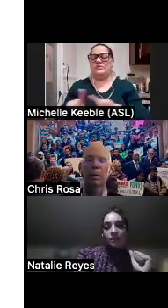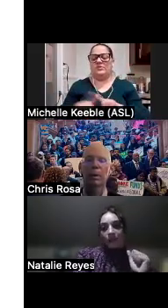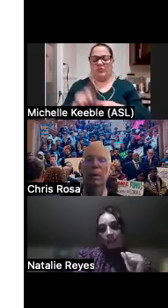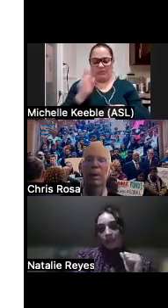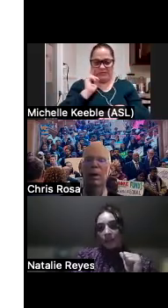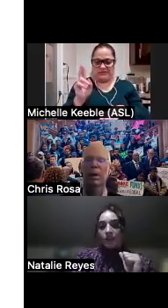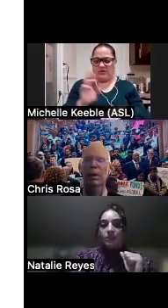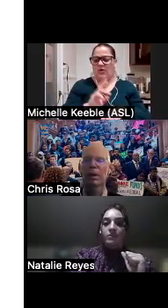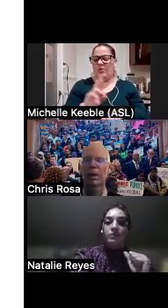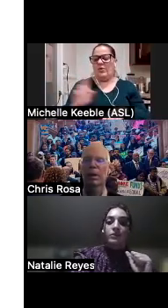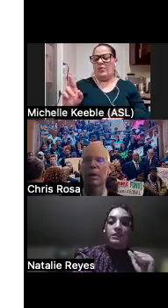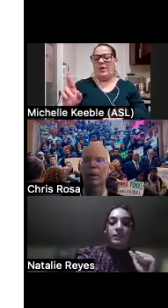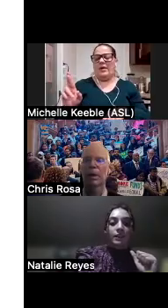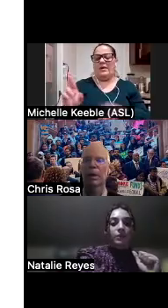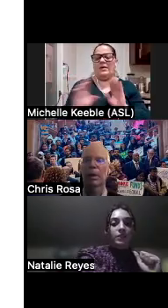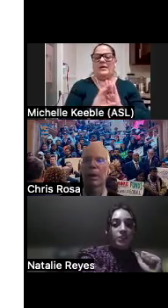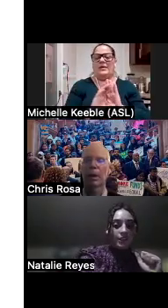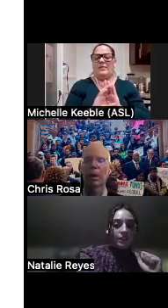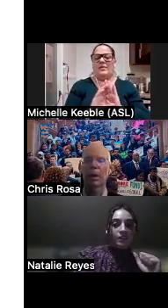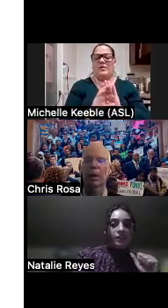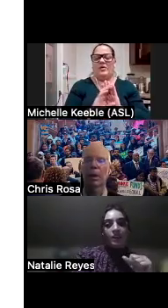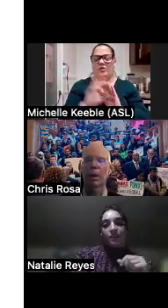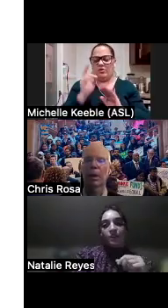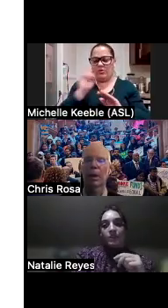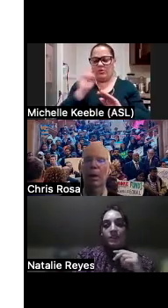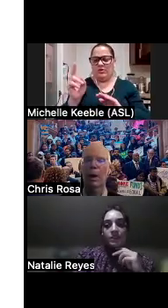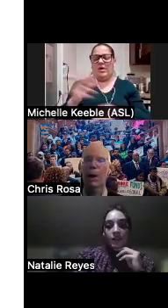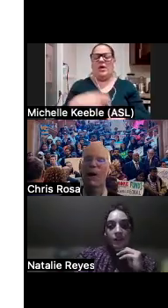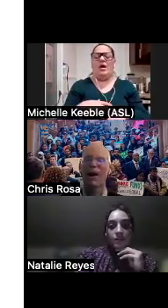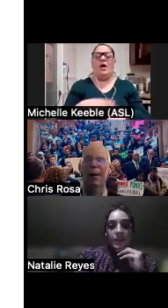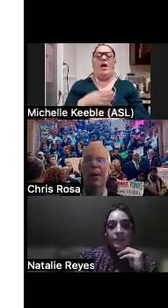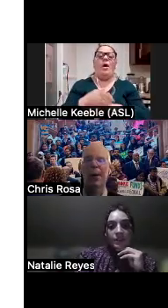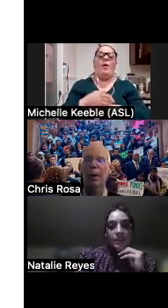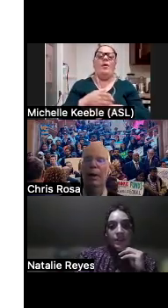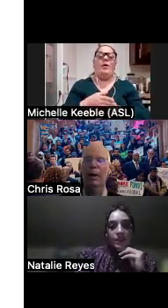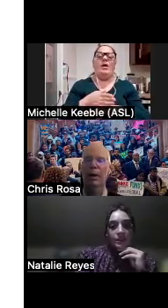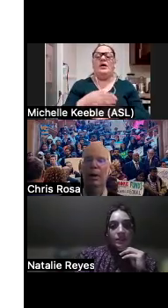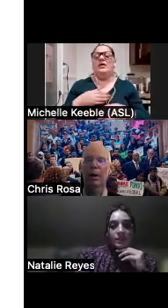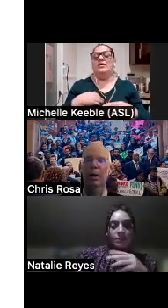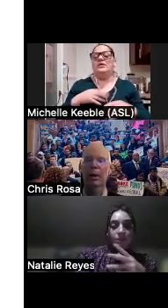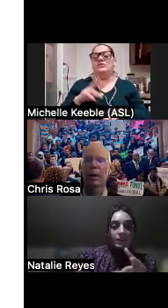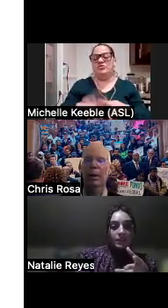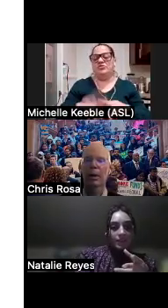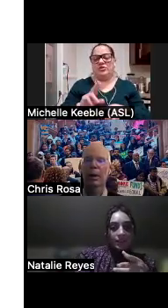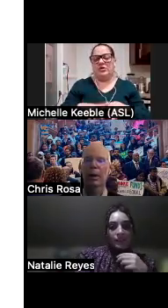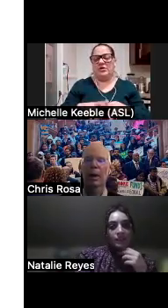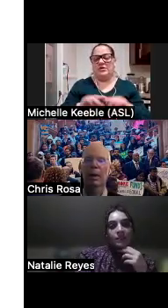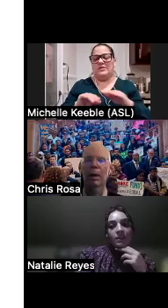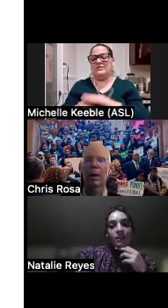the right image you would see like a wooden chair. You will see um basically the accessibility signs.